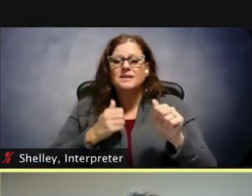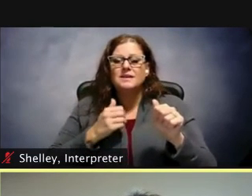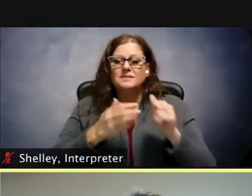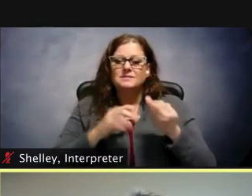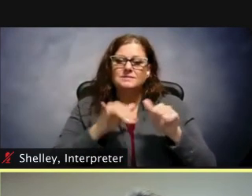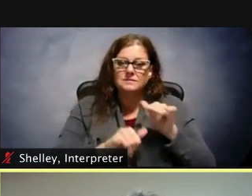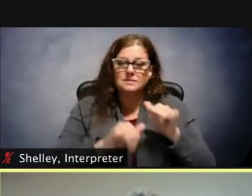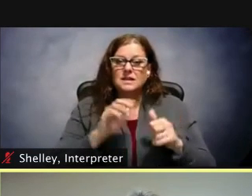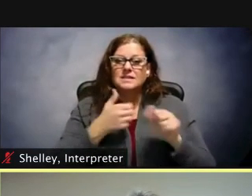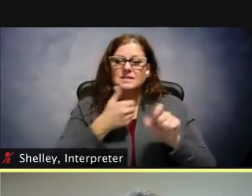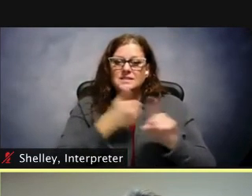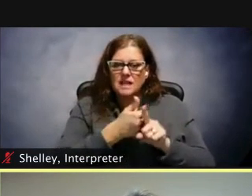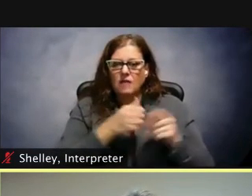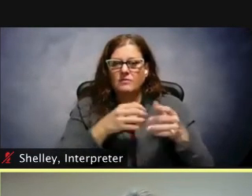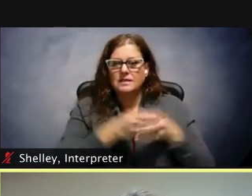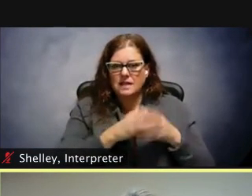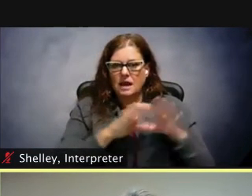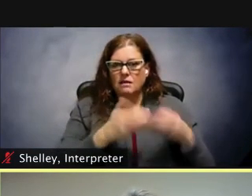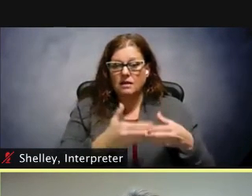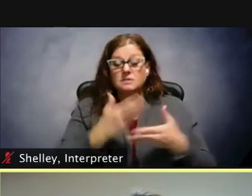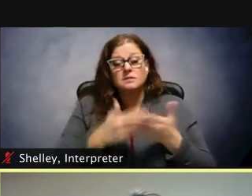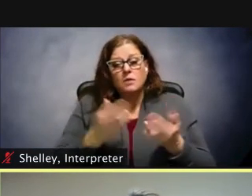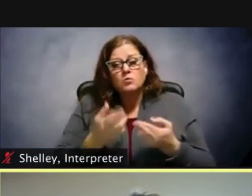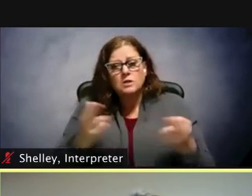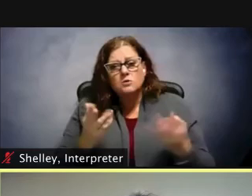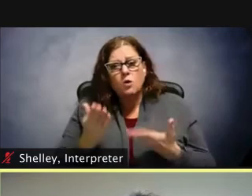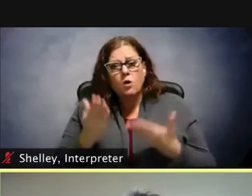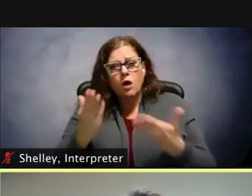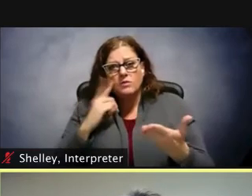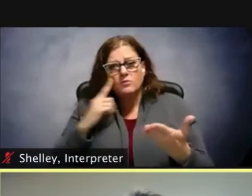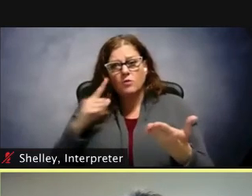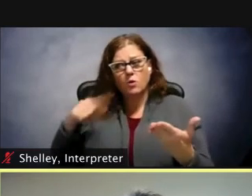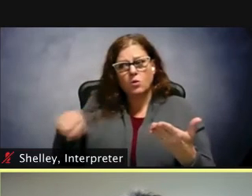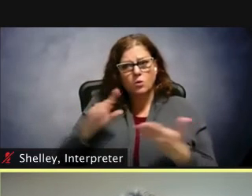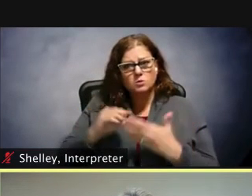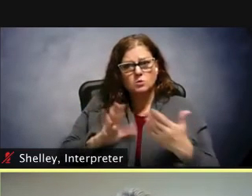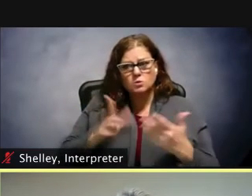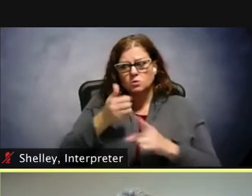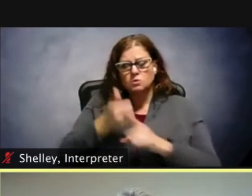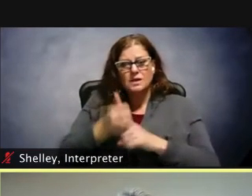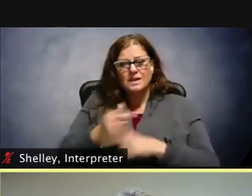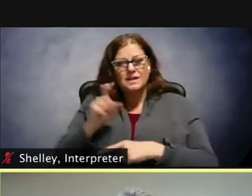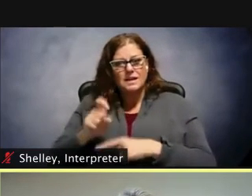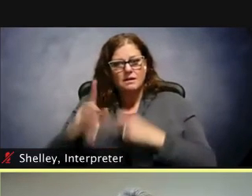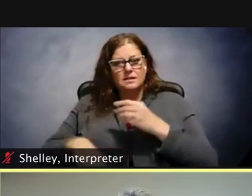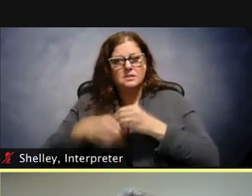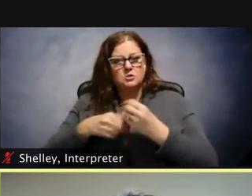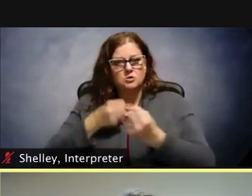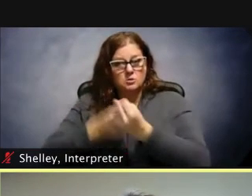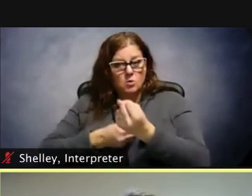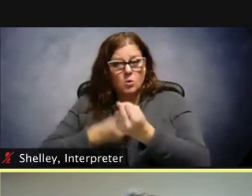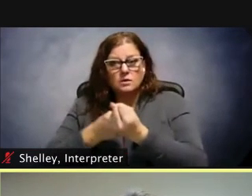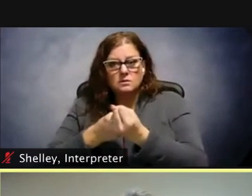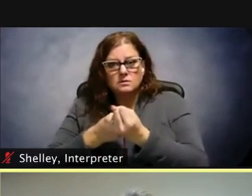we do offer some resource for those students who need that extra support. Sign Language